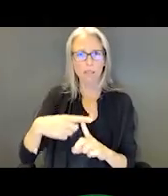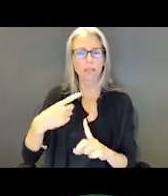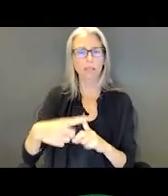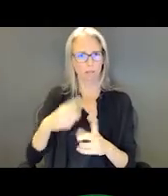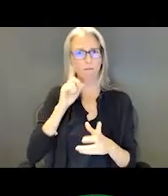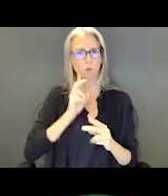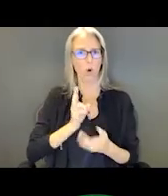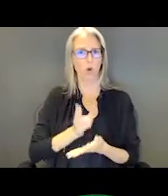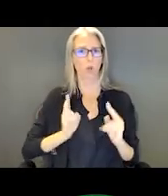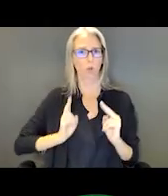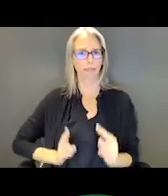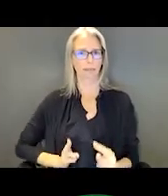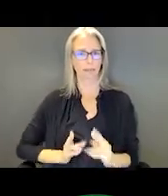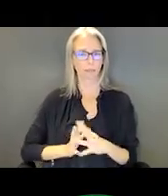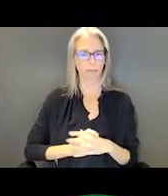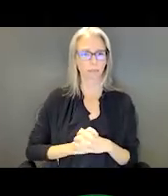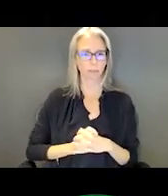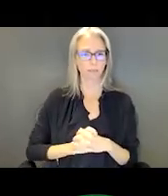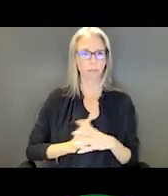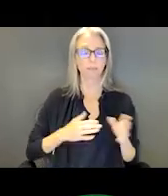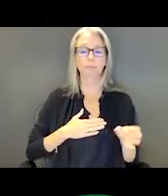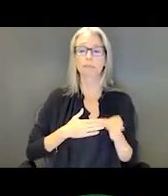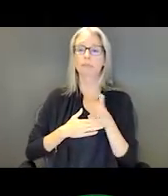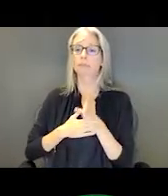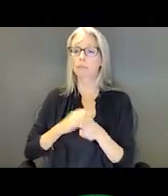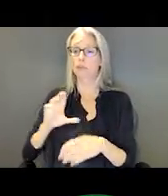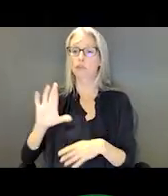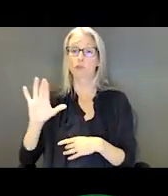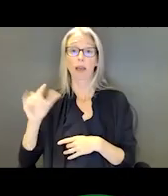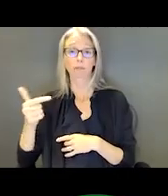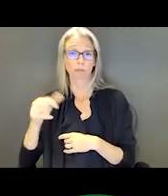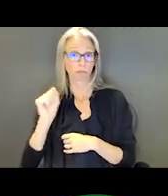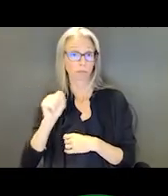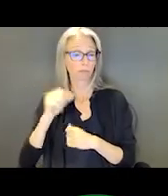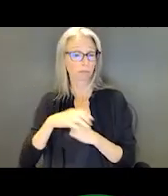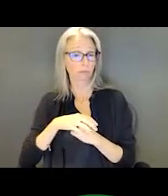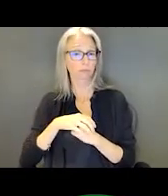And for a lifestyle medicine for us as human beings in our interaction with nature and in I, Yeah. And I'm happy to say that this, the collaboration is continuing and we're continuing to learn